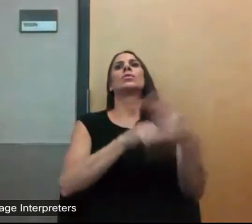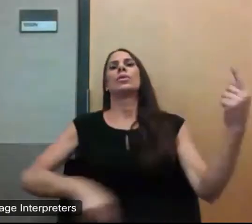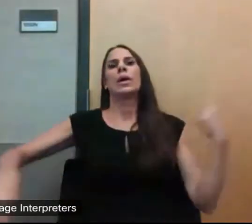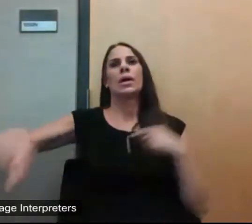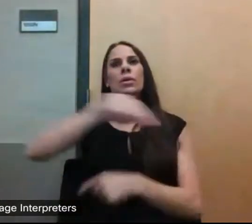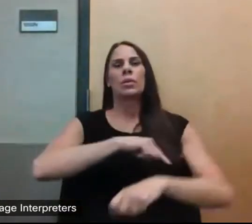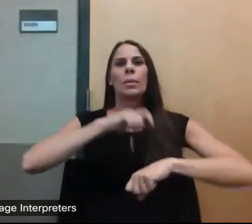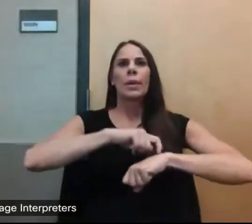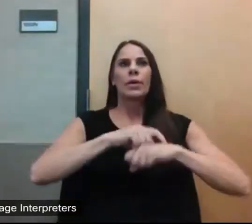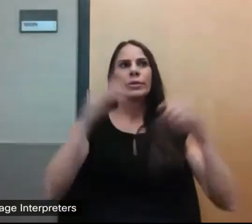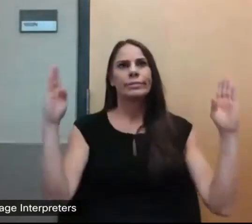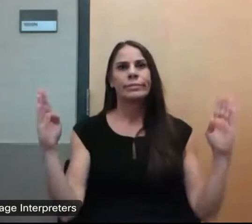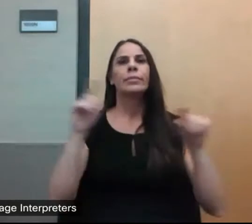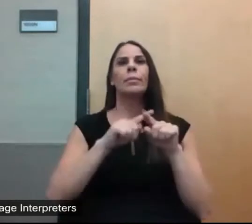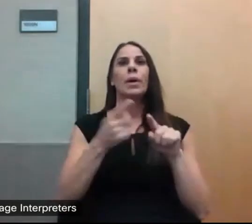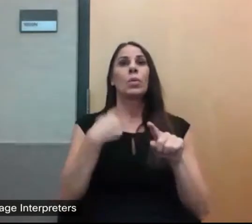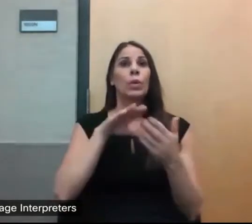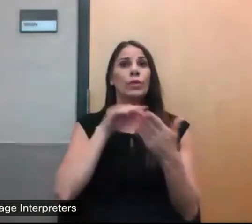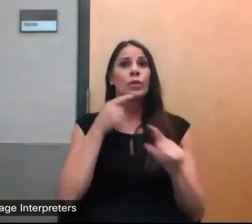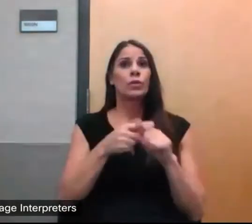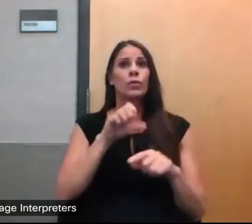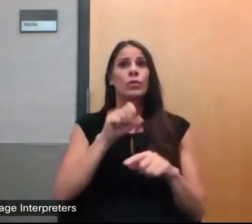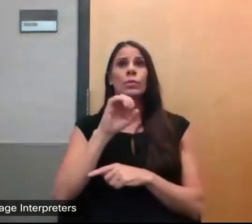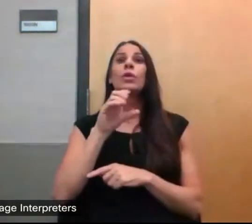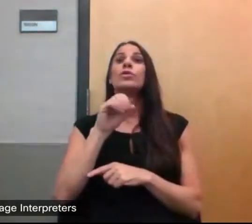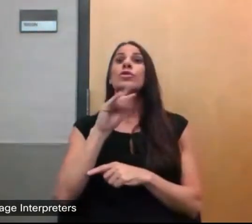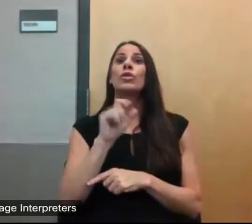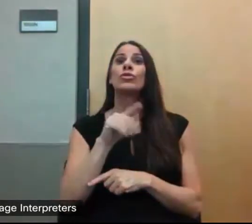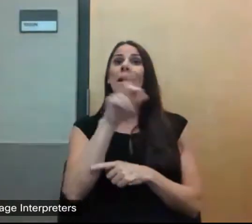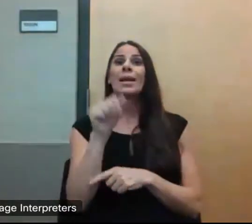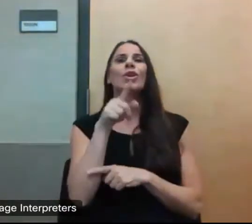And what we've learned with social media is you get immediate feedback about where your